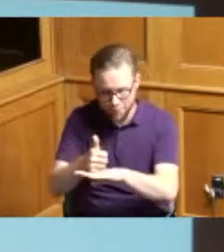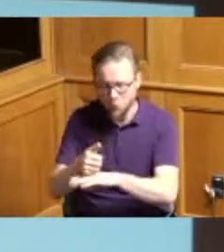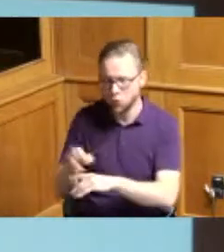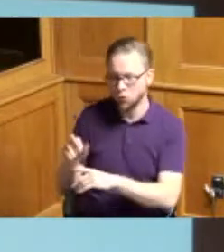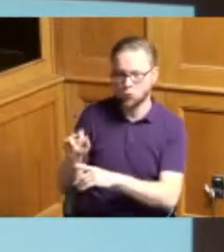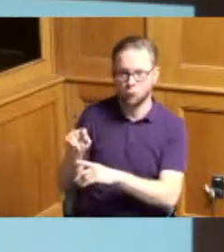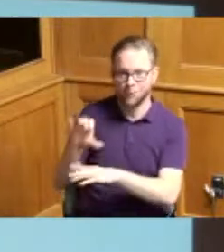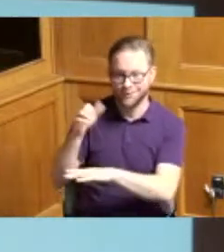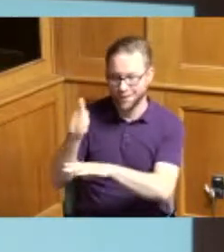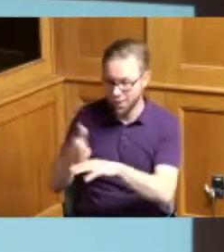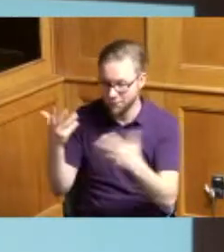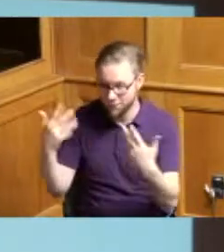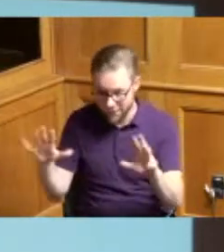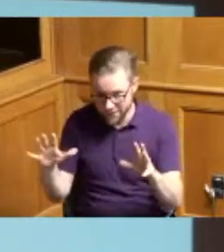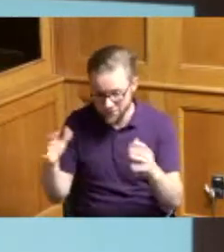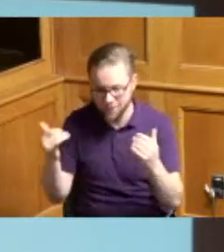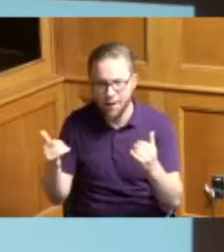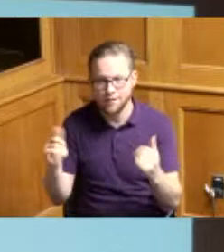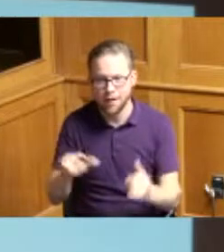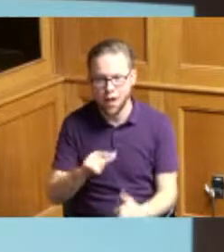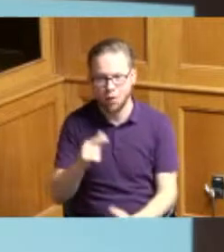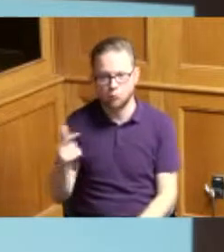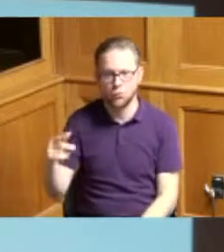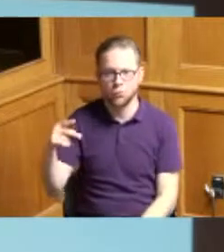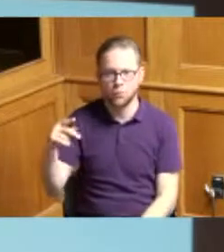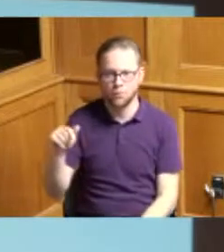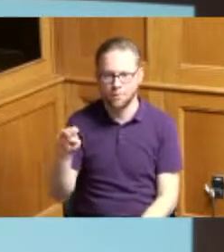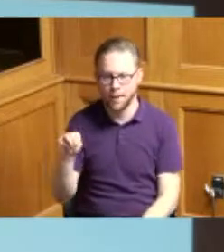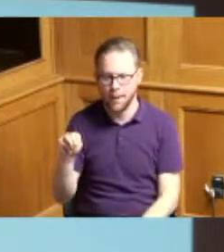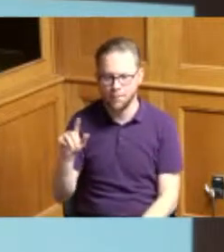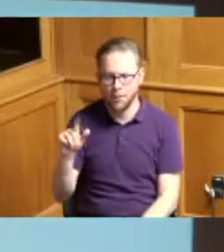and at this point I'm going to turn it over to Pam Lemoyne who's going to go through the